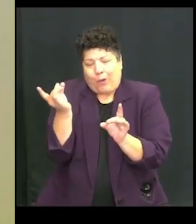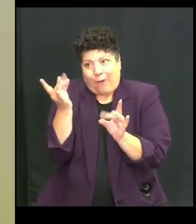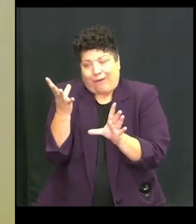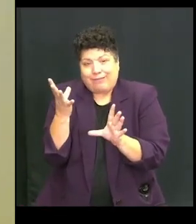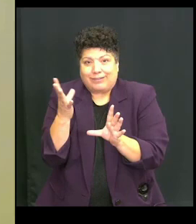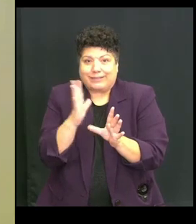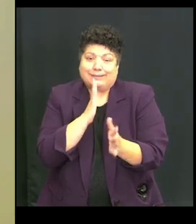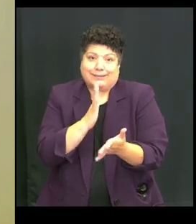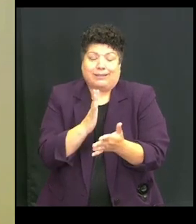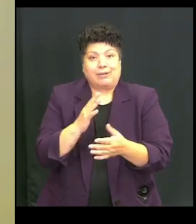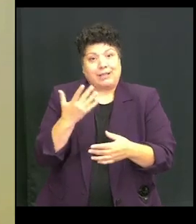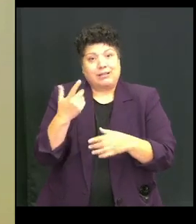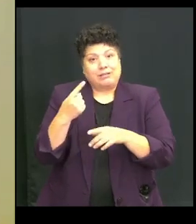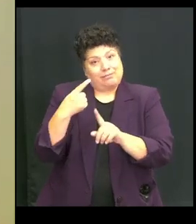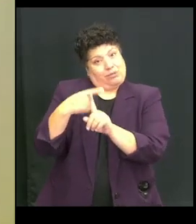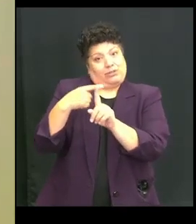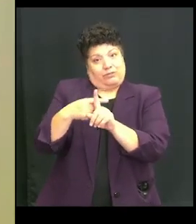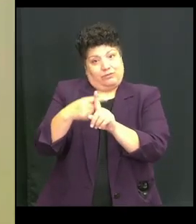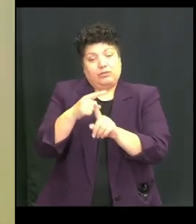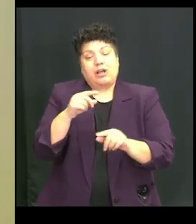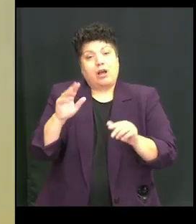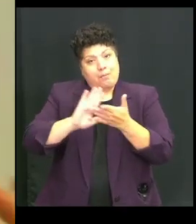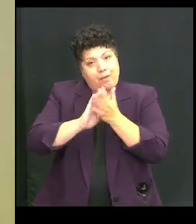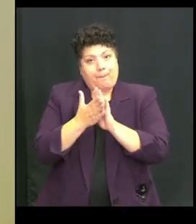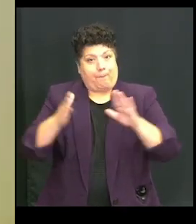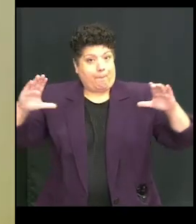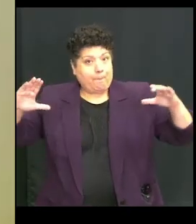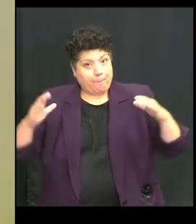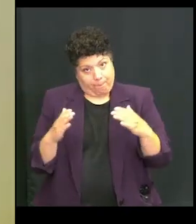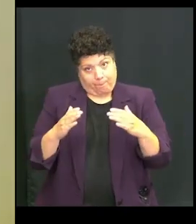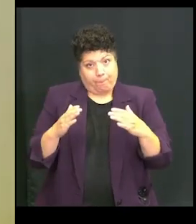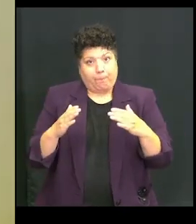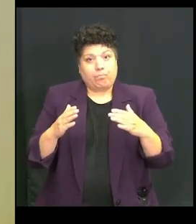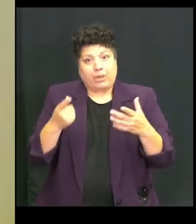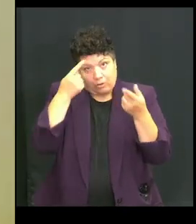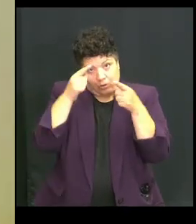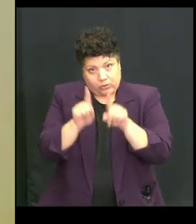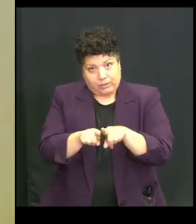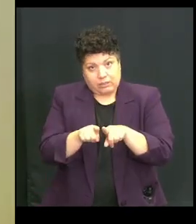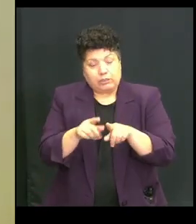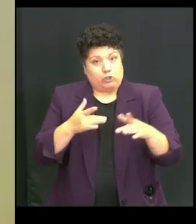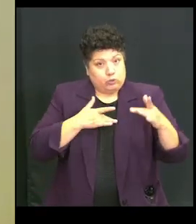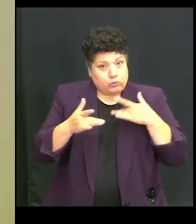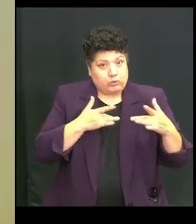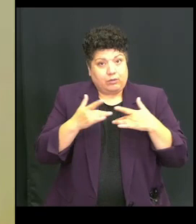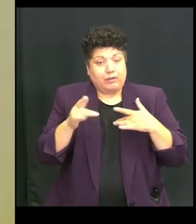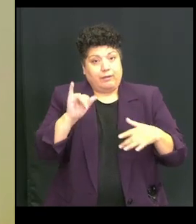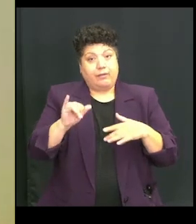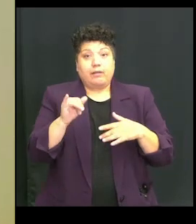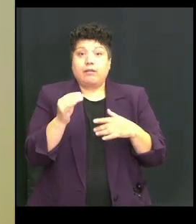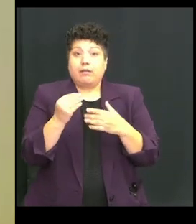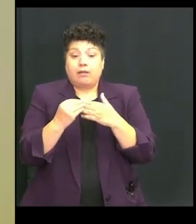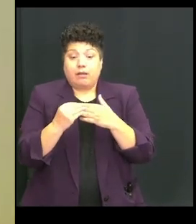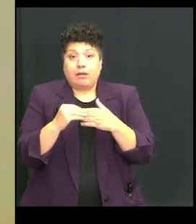Now of course, that's kind of the immediate effect of a recession.